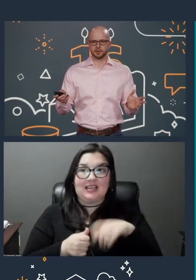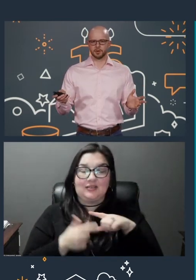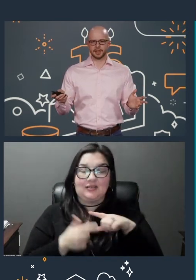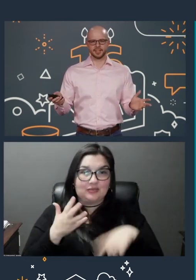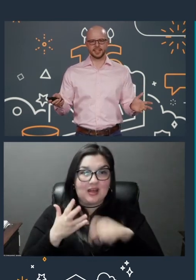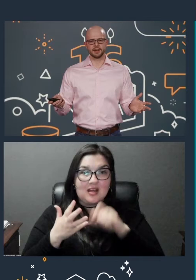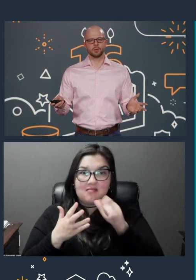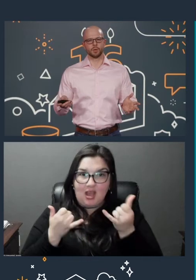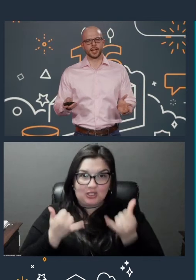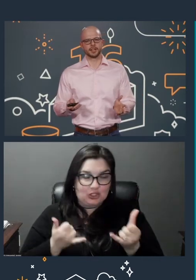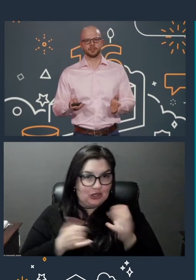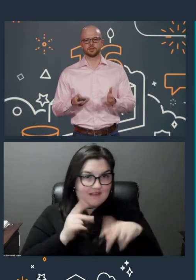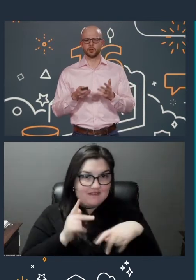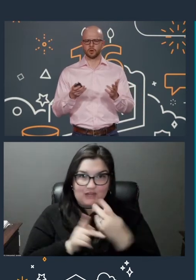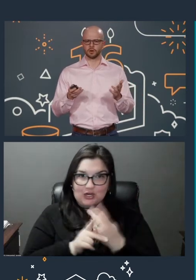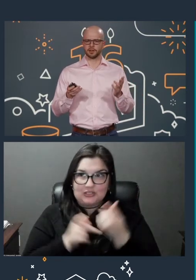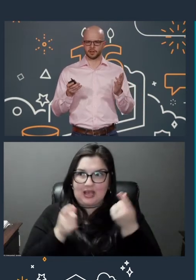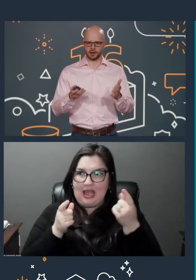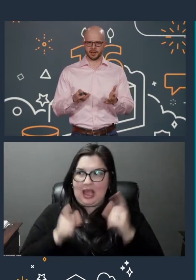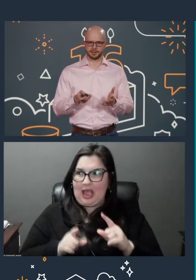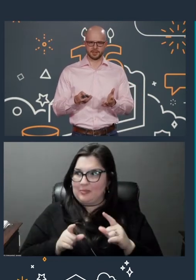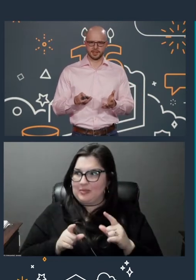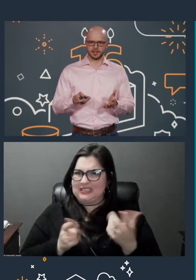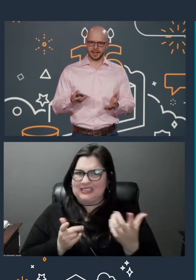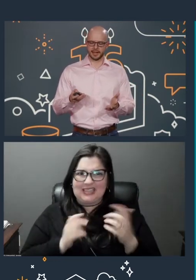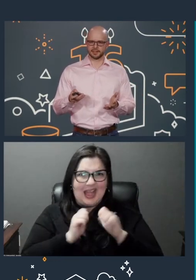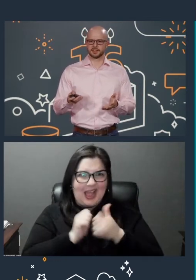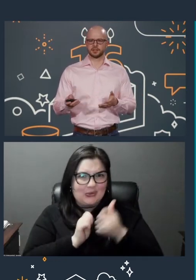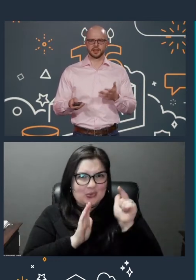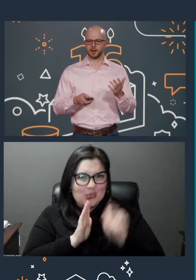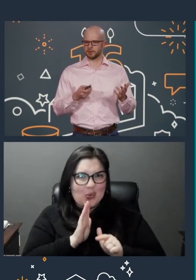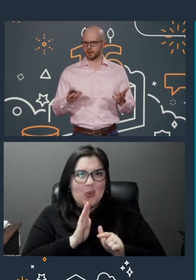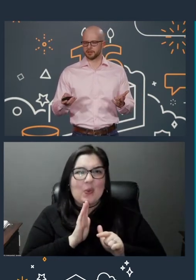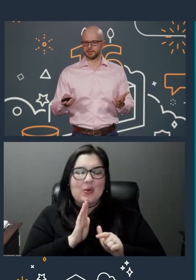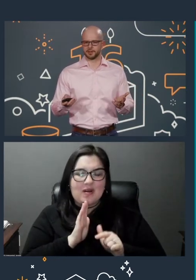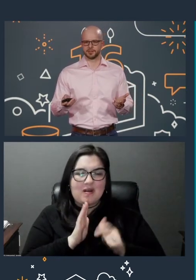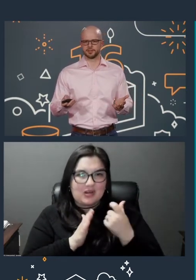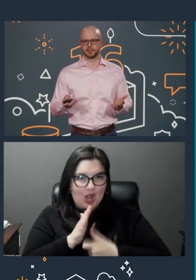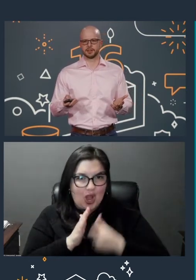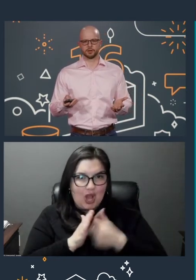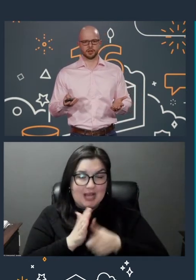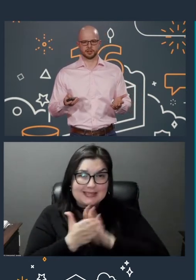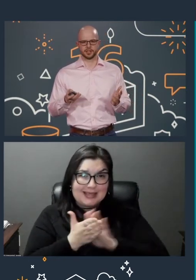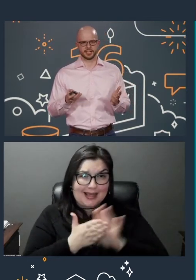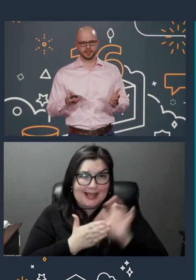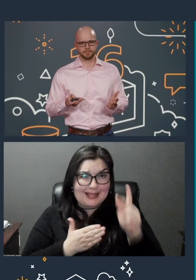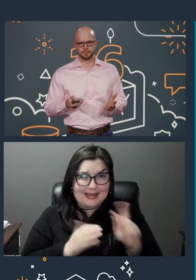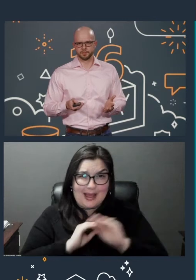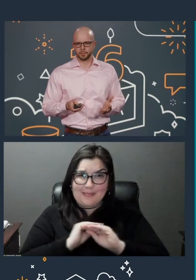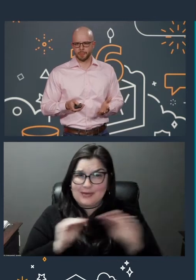So they needed a way to lower their cost and to clean up non-current versions that they no longer needed.